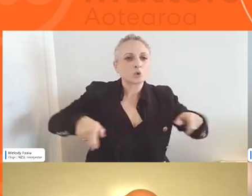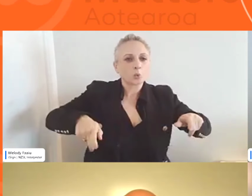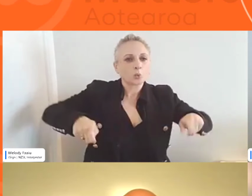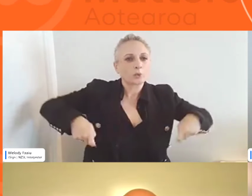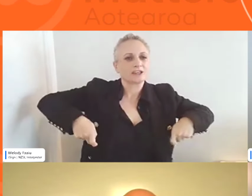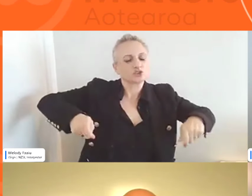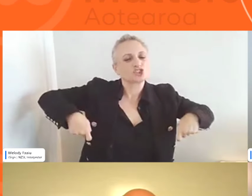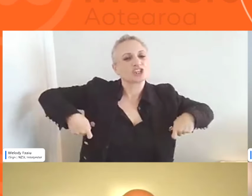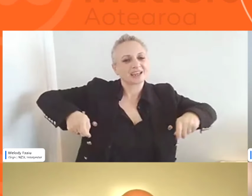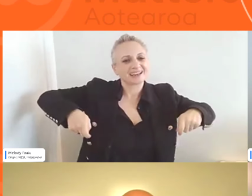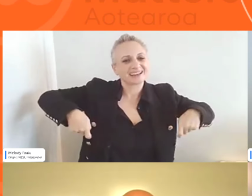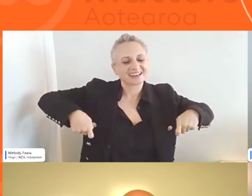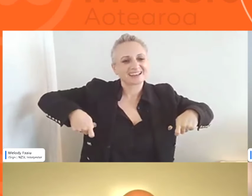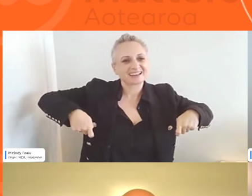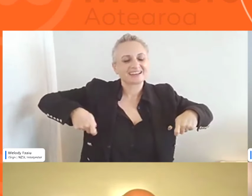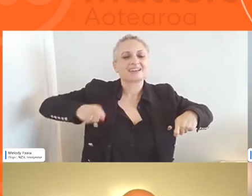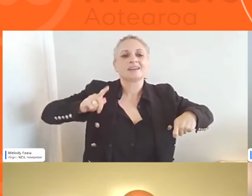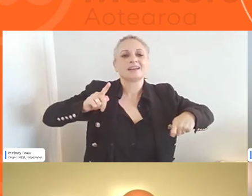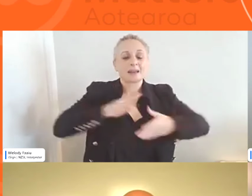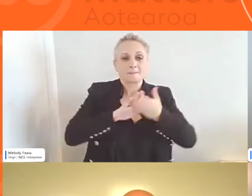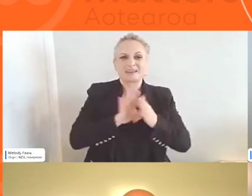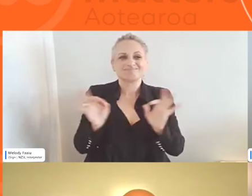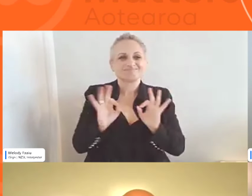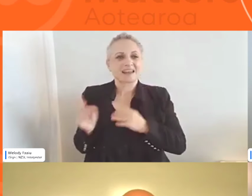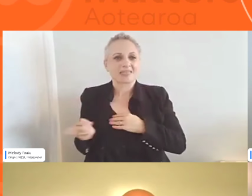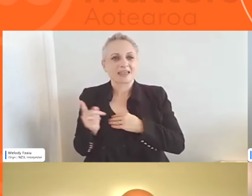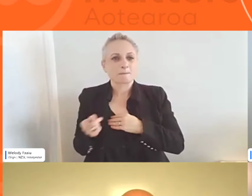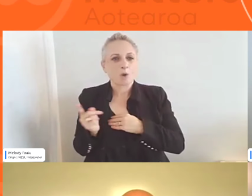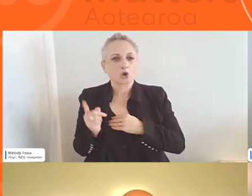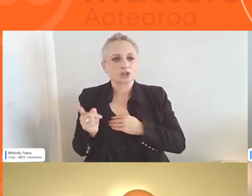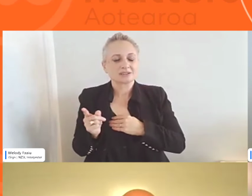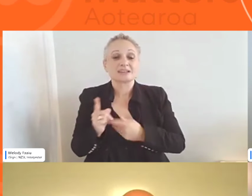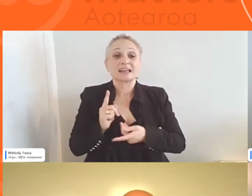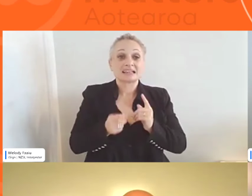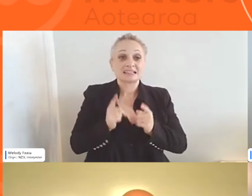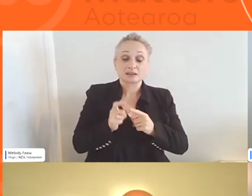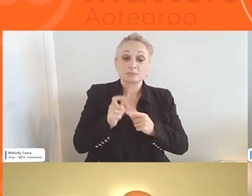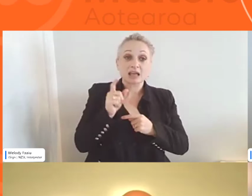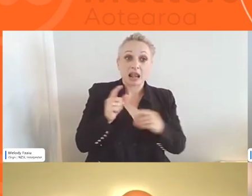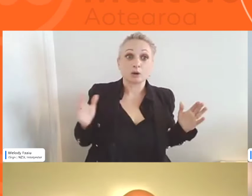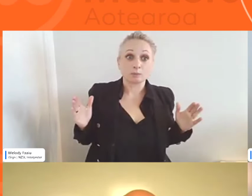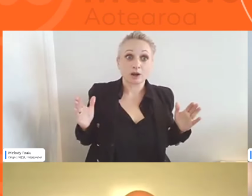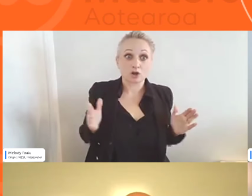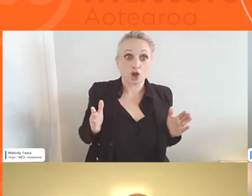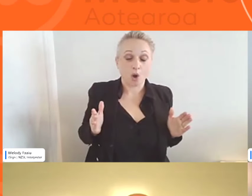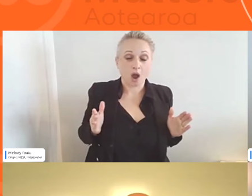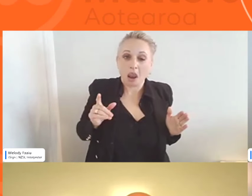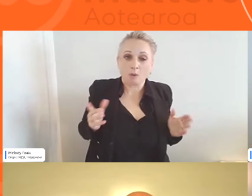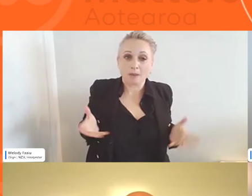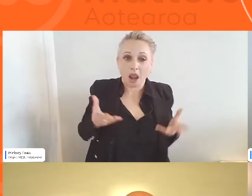one that haven't got motors, they're generally a little bit narrower and a lot lighter and they can get through. But once you get into